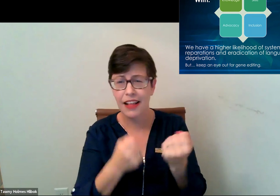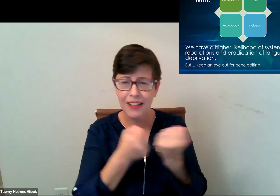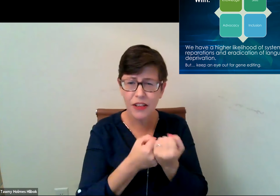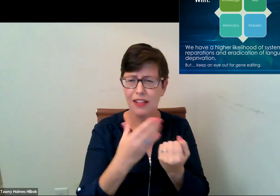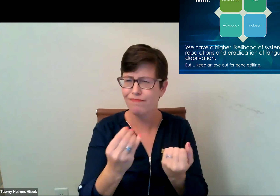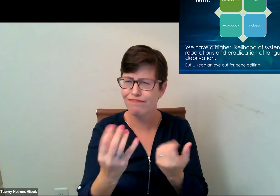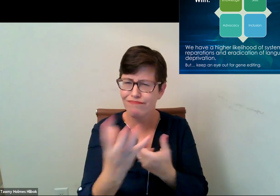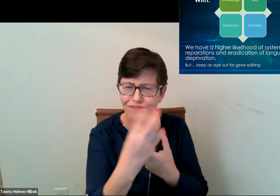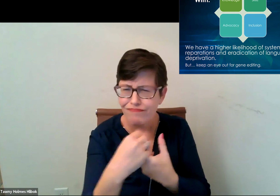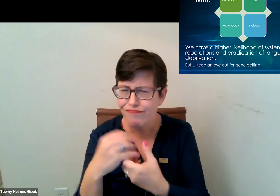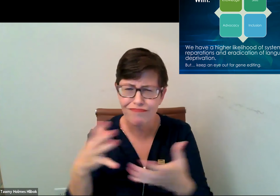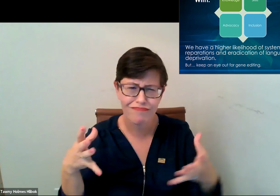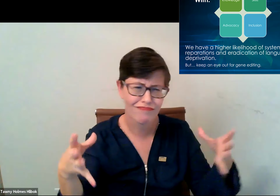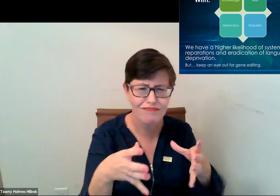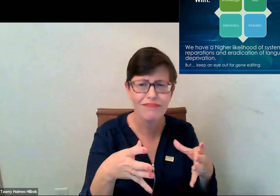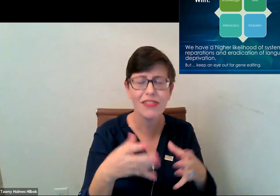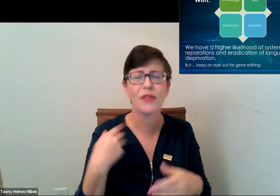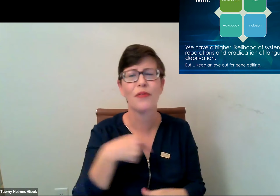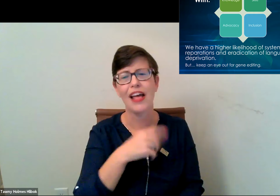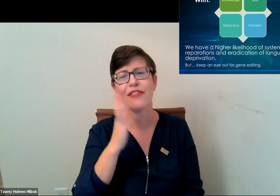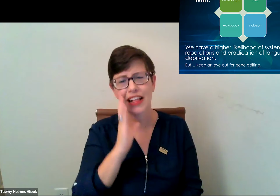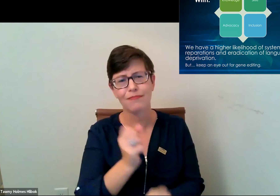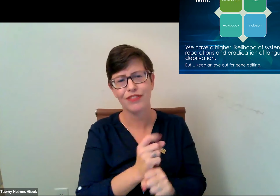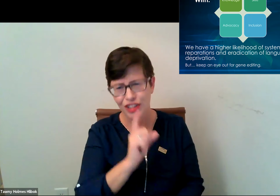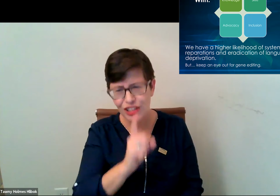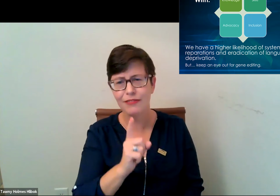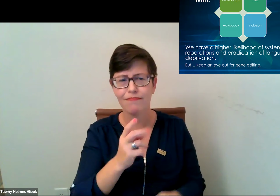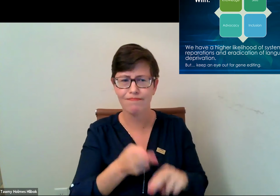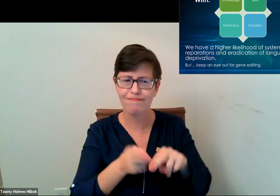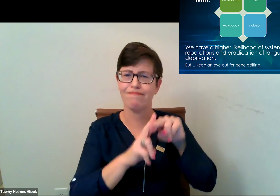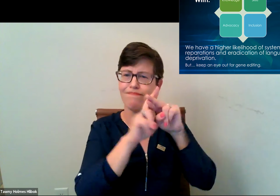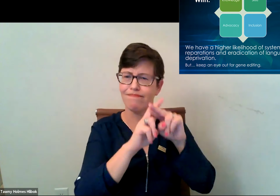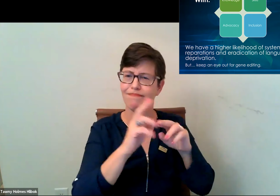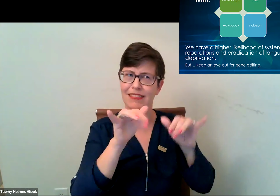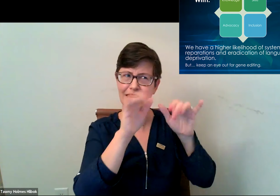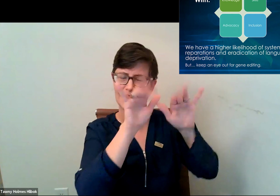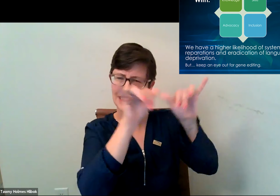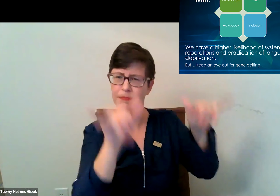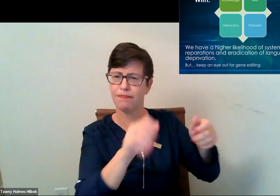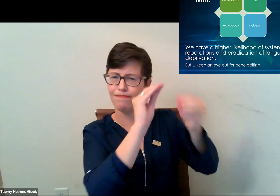With knowledge, skills and advocacy with inclusion as well i'm sure that we will be